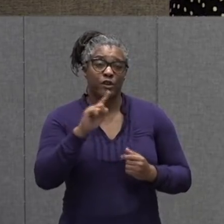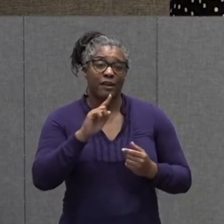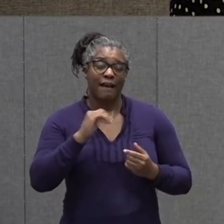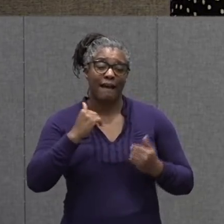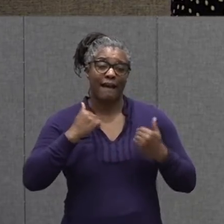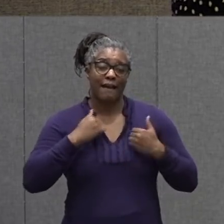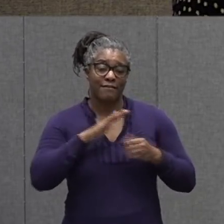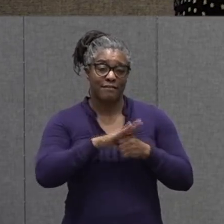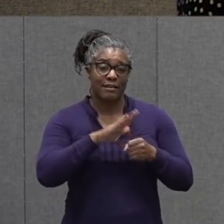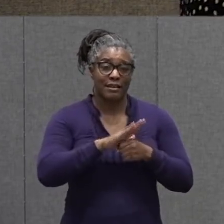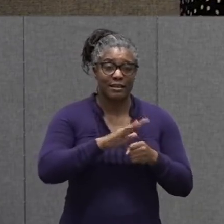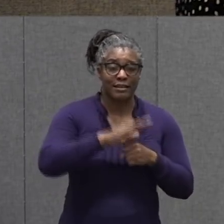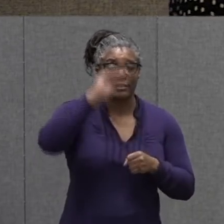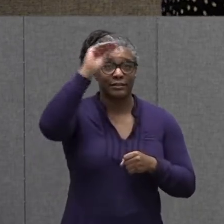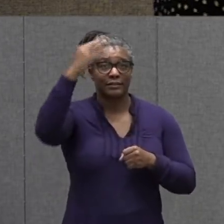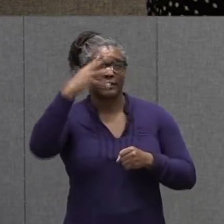Wind helps spread seeds.